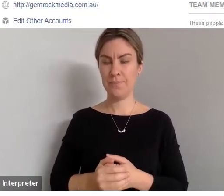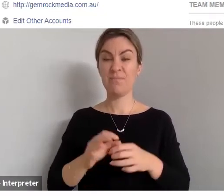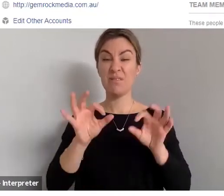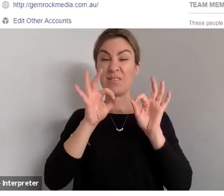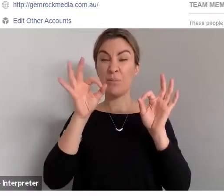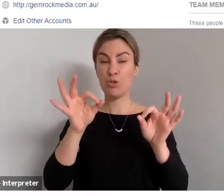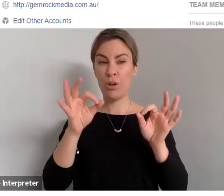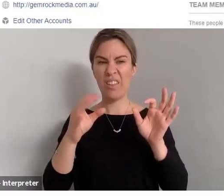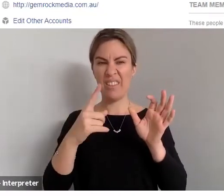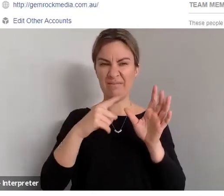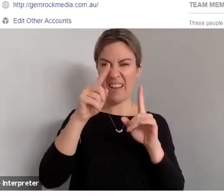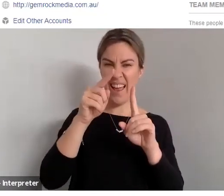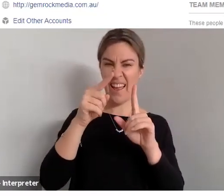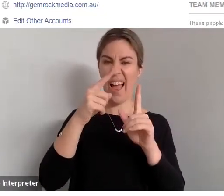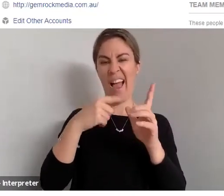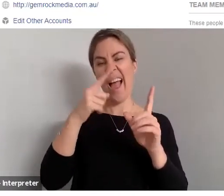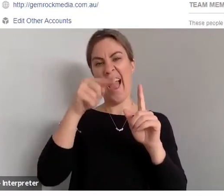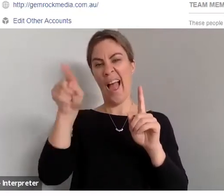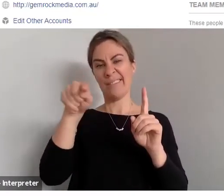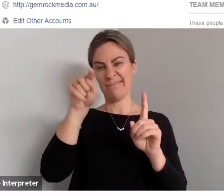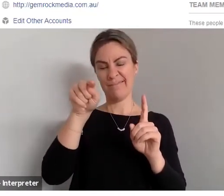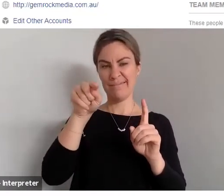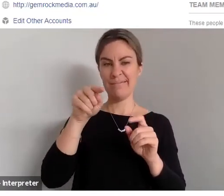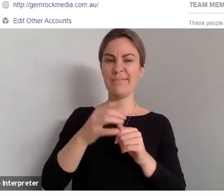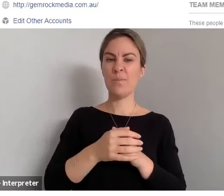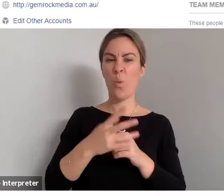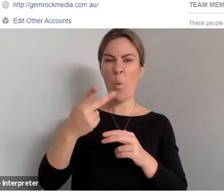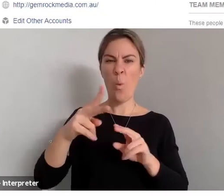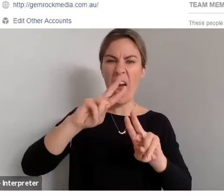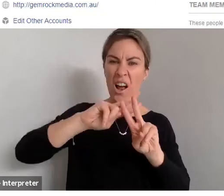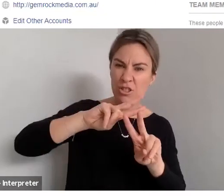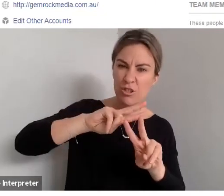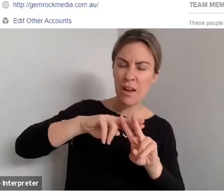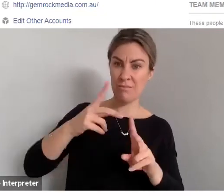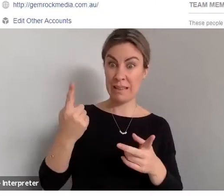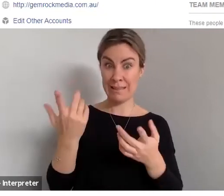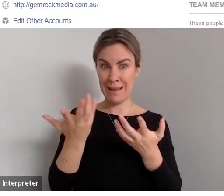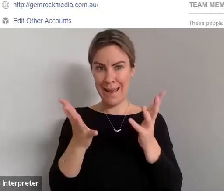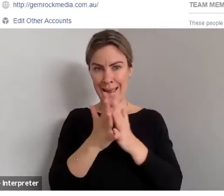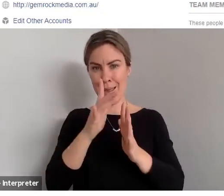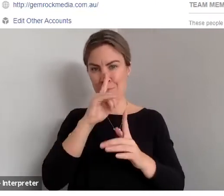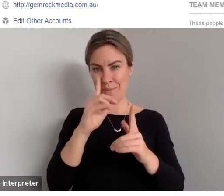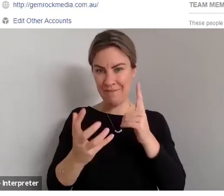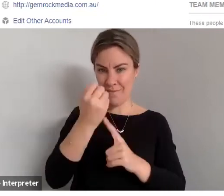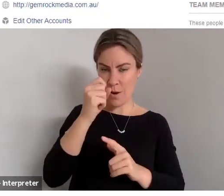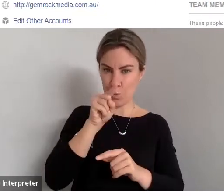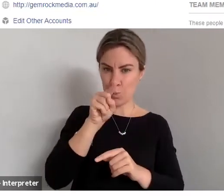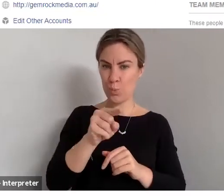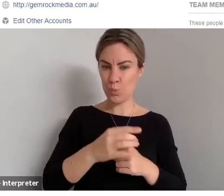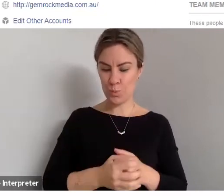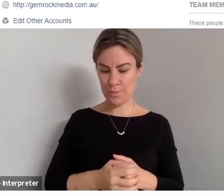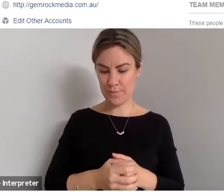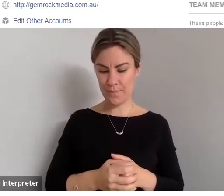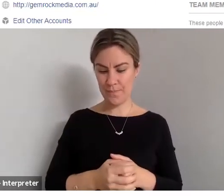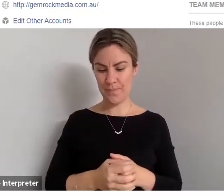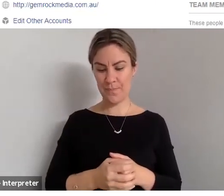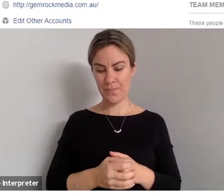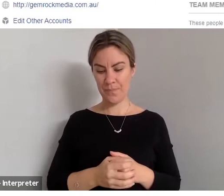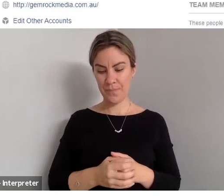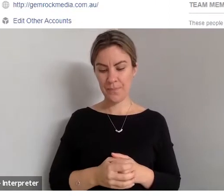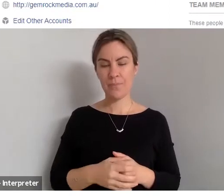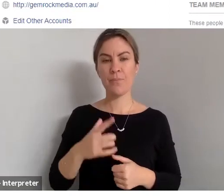Because Facebook has more ground, Twitter, Instagram has more ground.